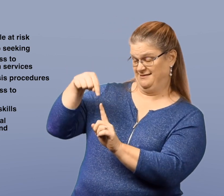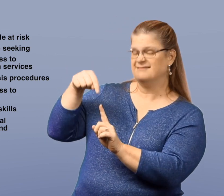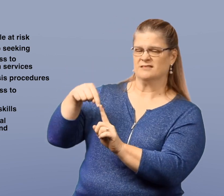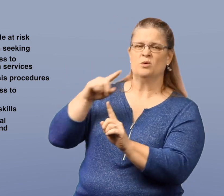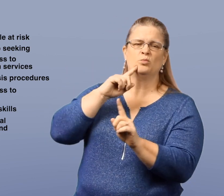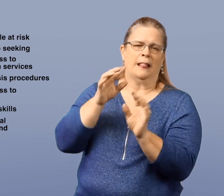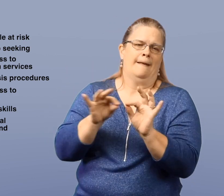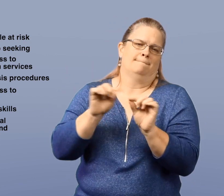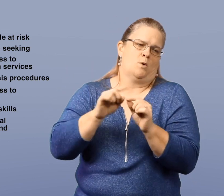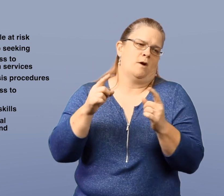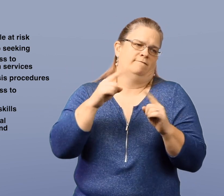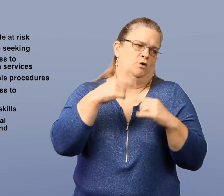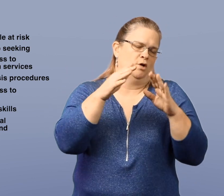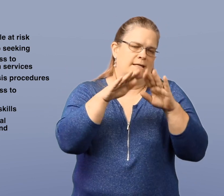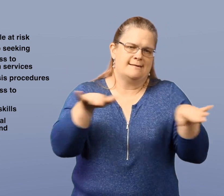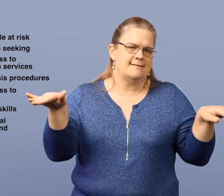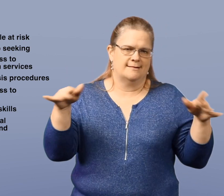connections are very important for students.